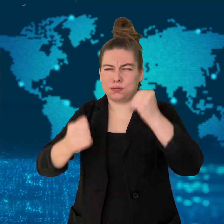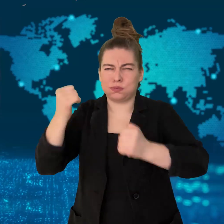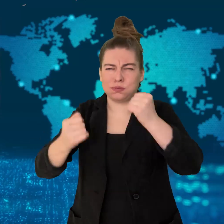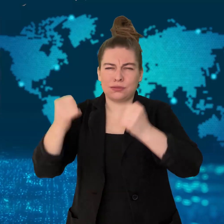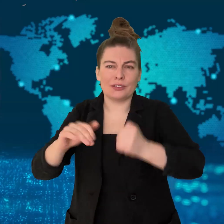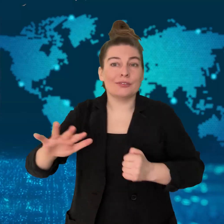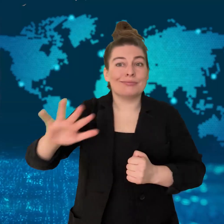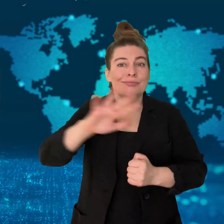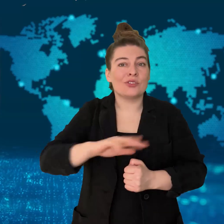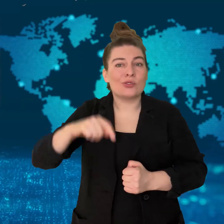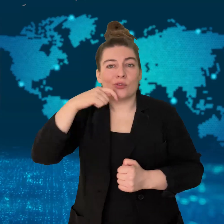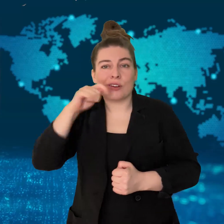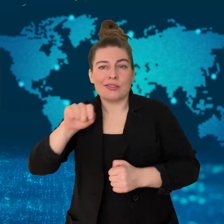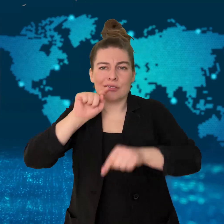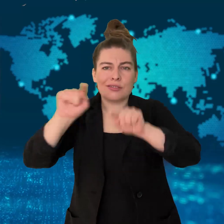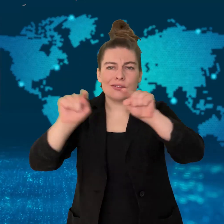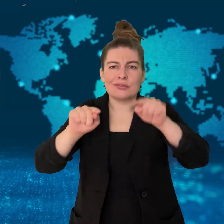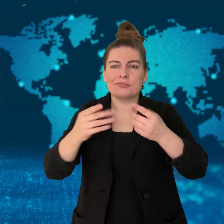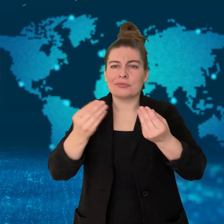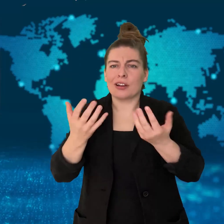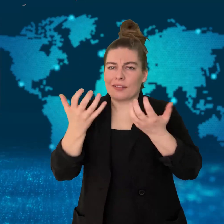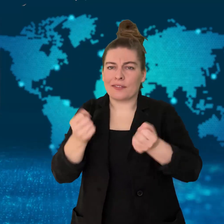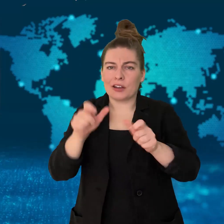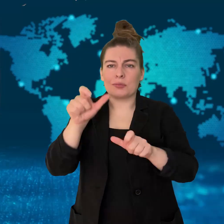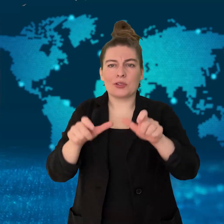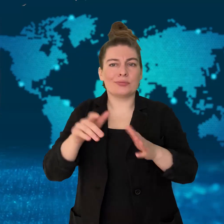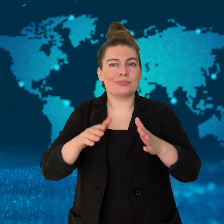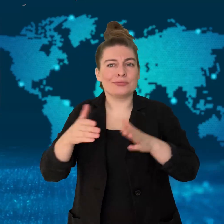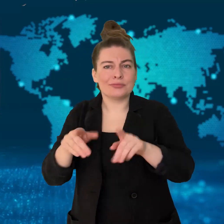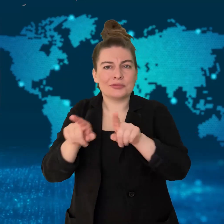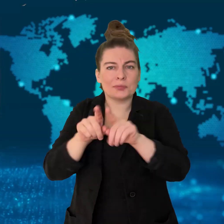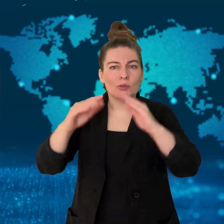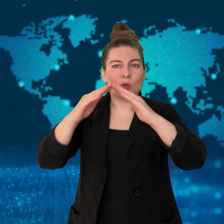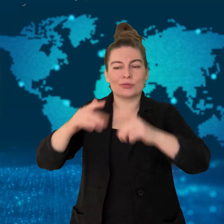According to Ukraine, there were several Russian